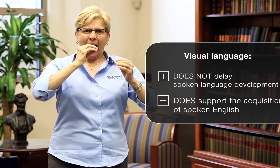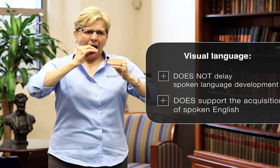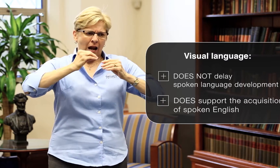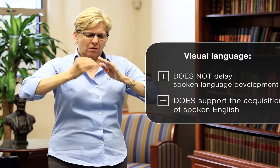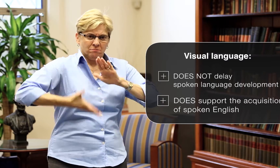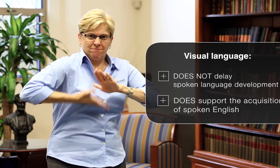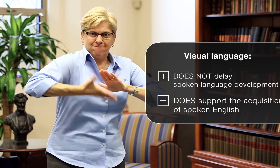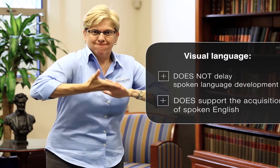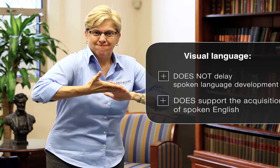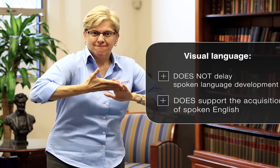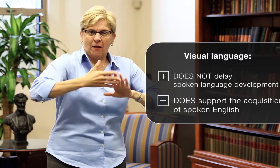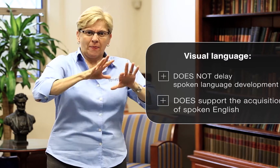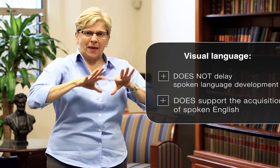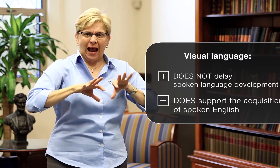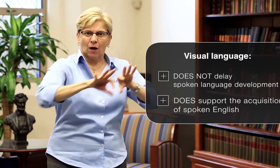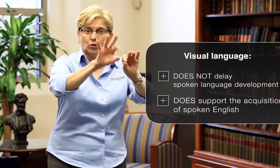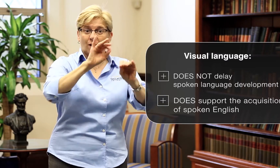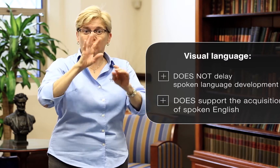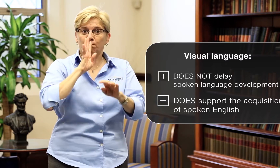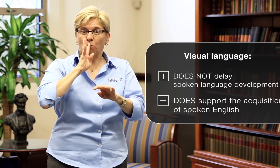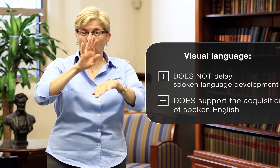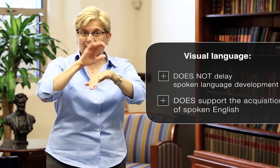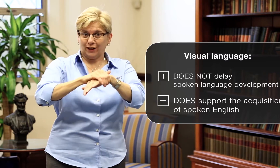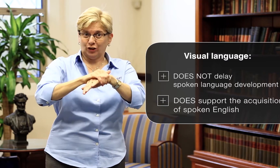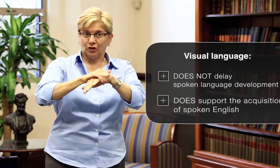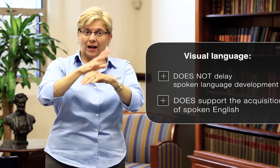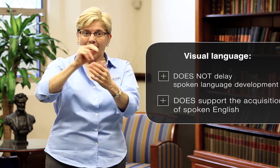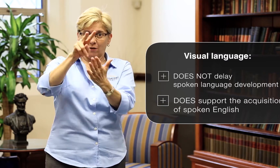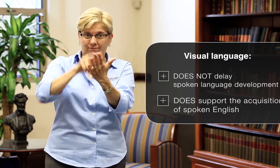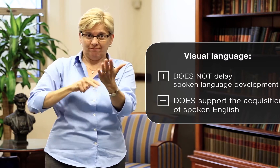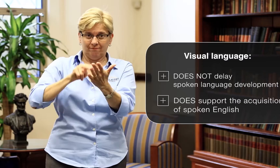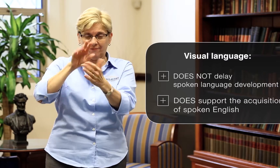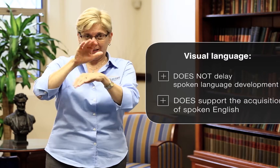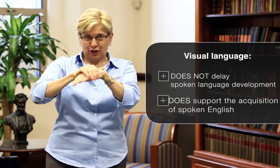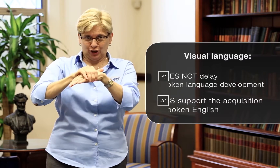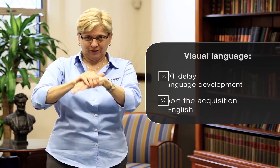and propels the acquisition of spoken English.